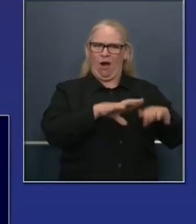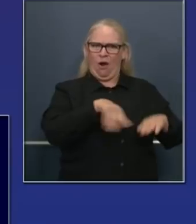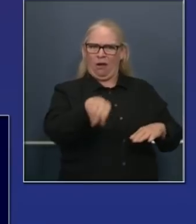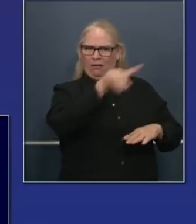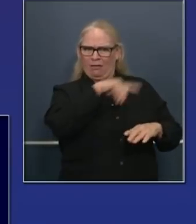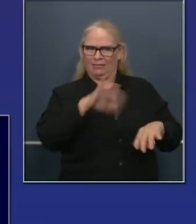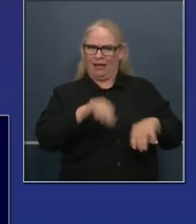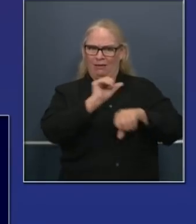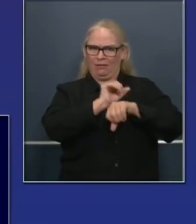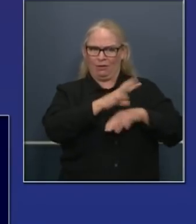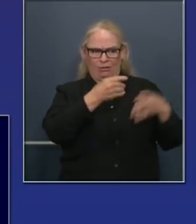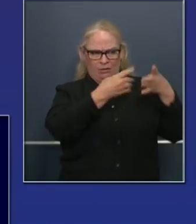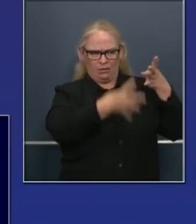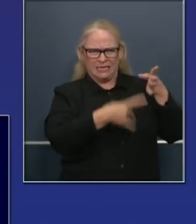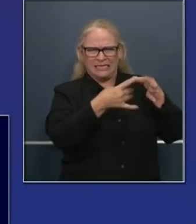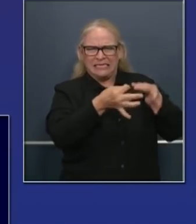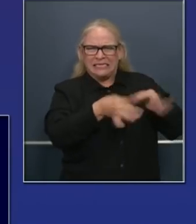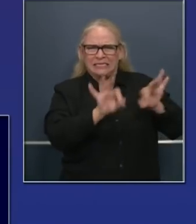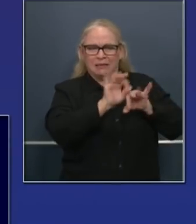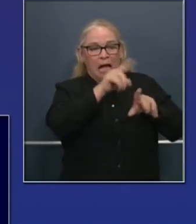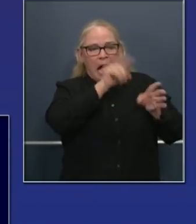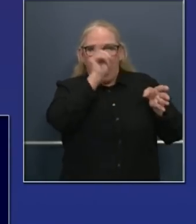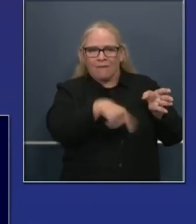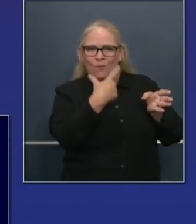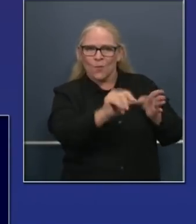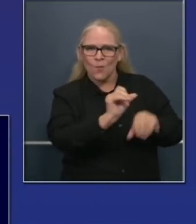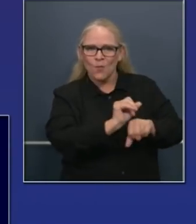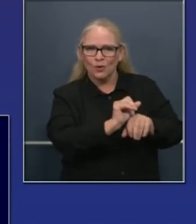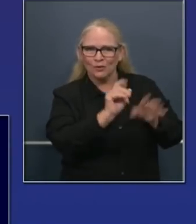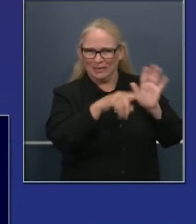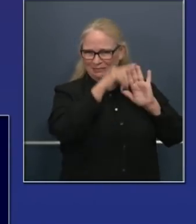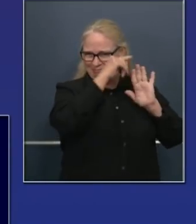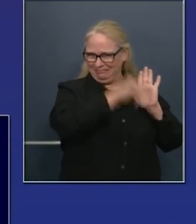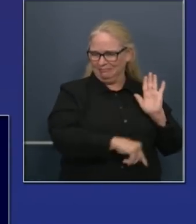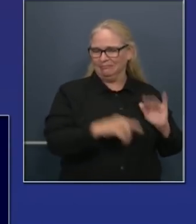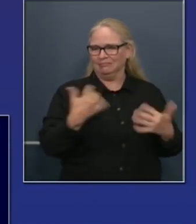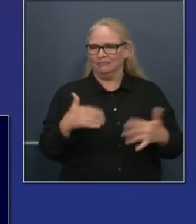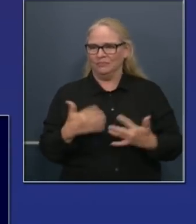IN TERMS OF BASIC HEALTH NEEDS AND WE RELIED ON MILLIONS AND MILLIONS OF ESSENTIAL WORKERS.